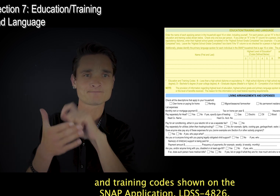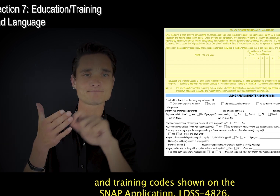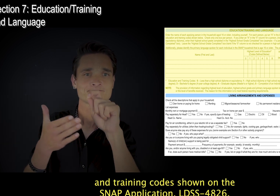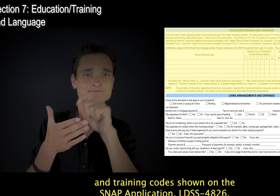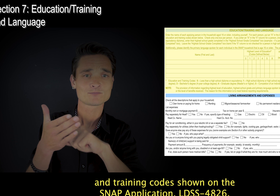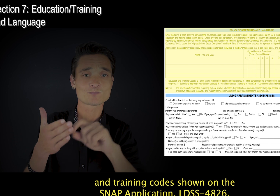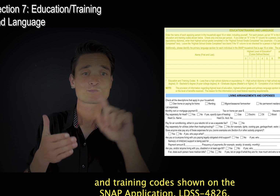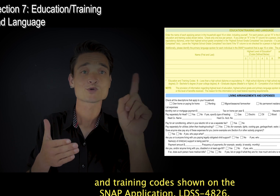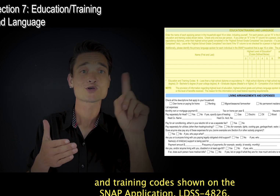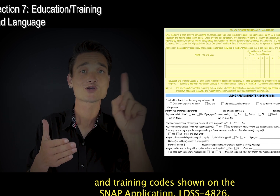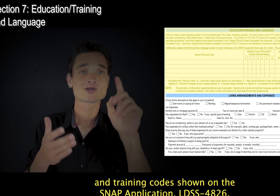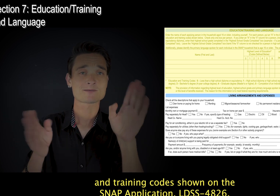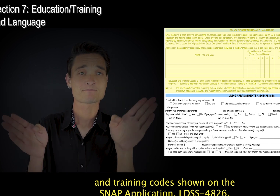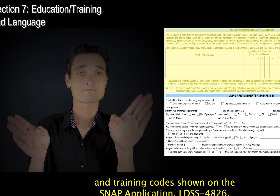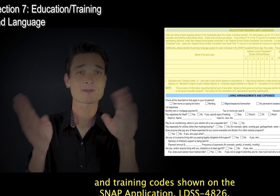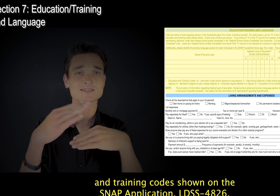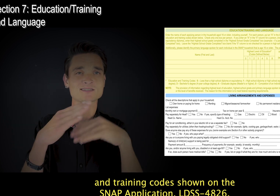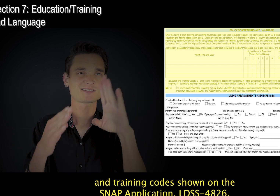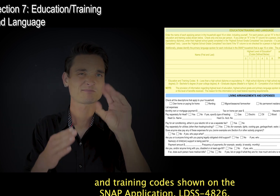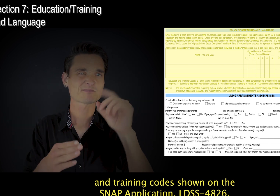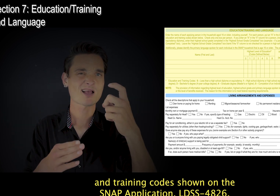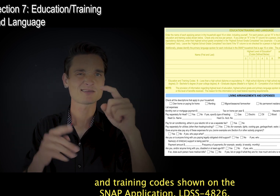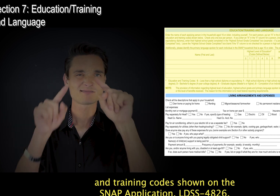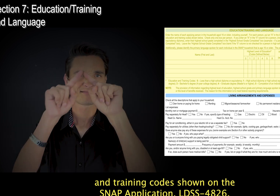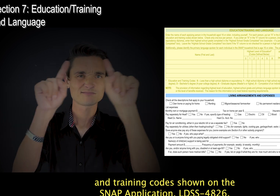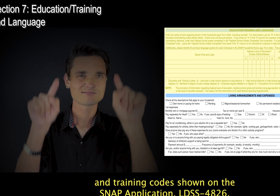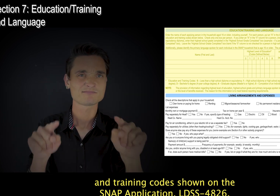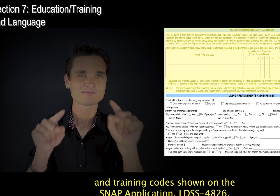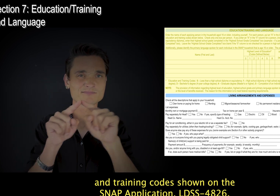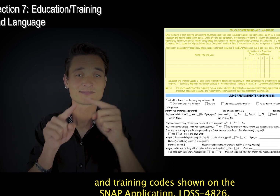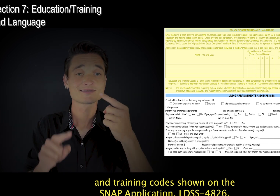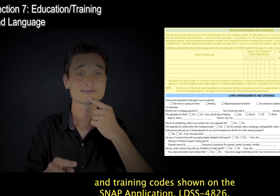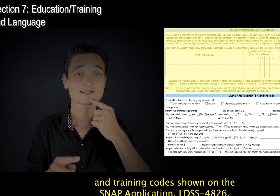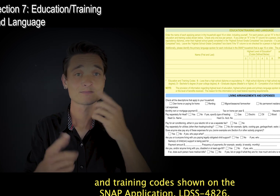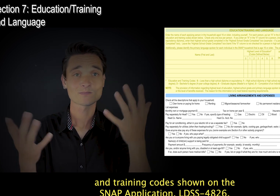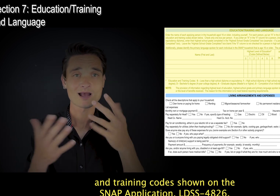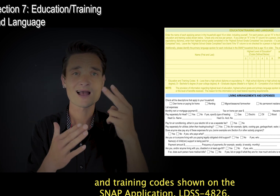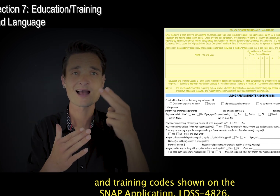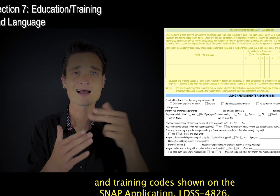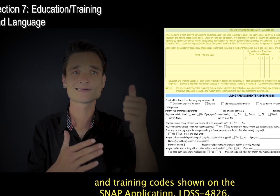and training codes shown on the SNAP Application, LDSS-4826.